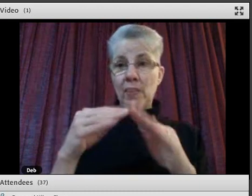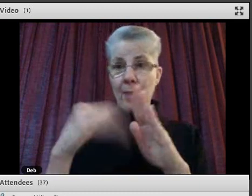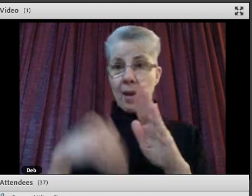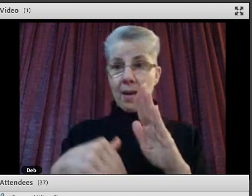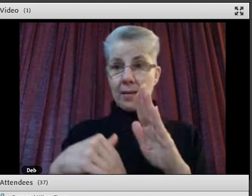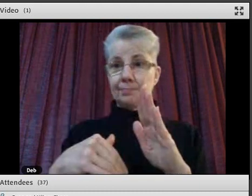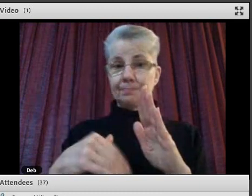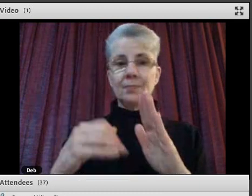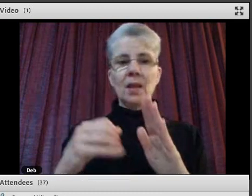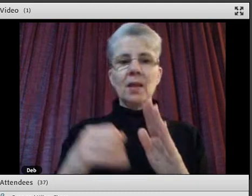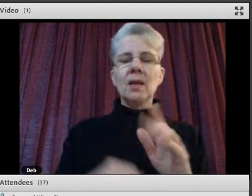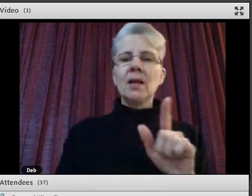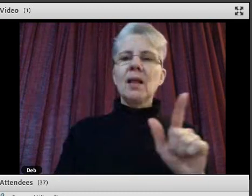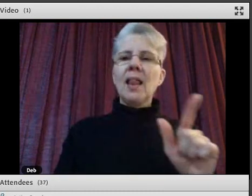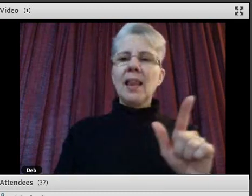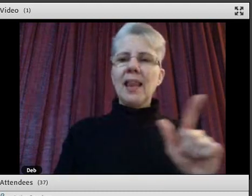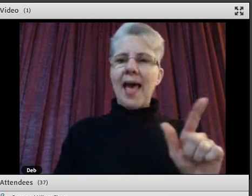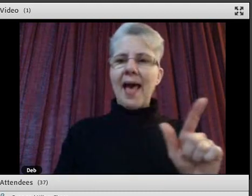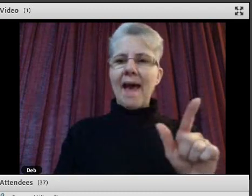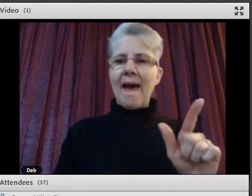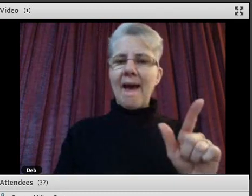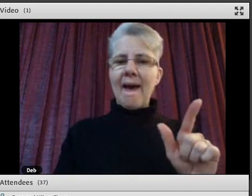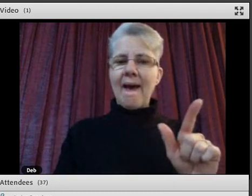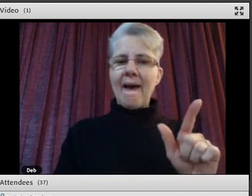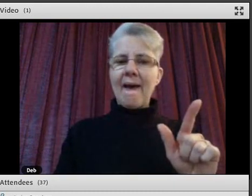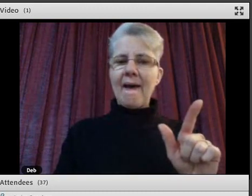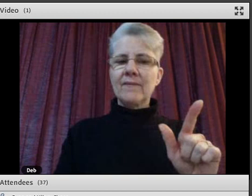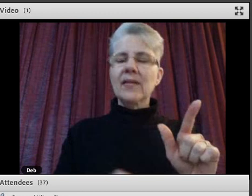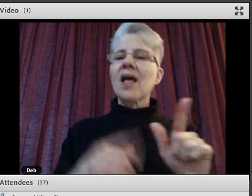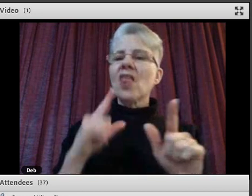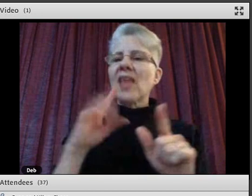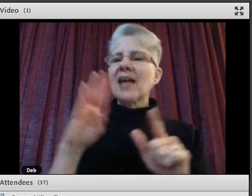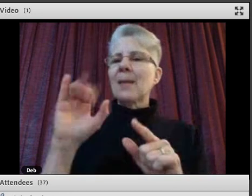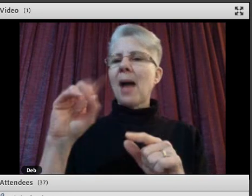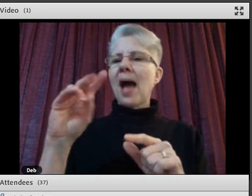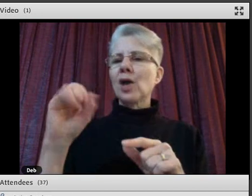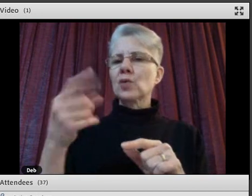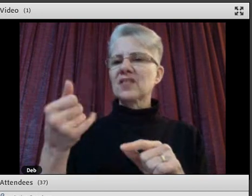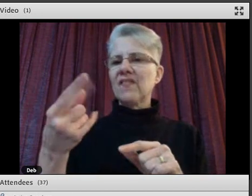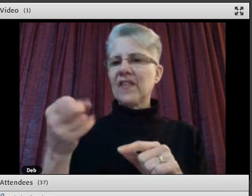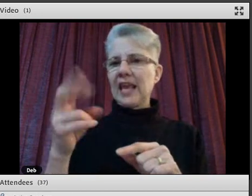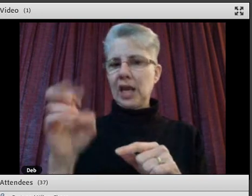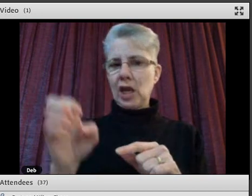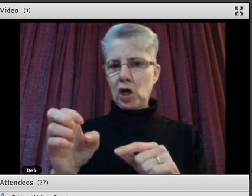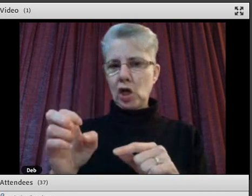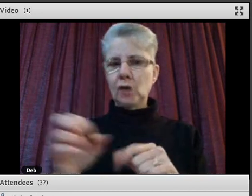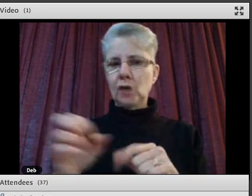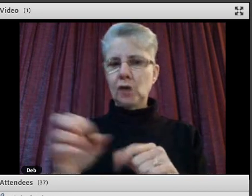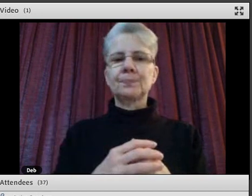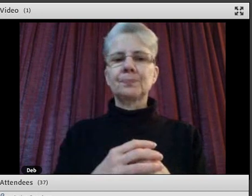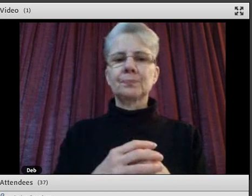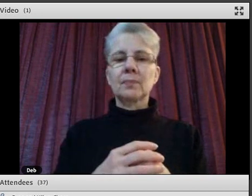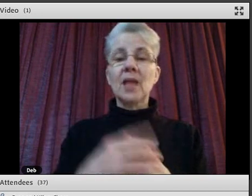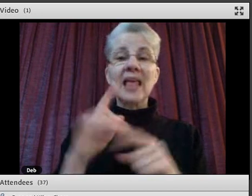This one on the left over here is a biosphere. And here is the difference.